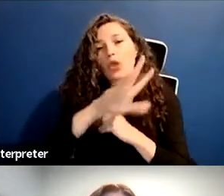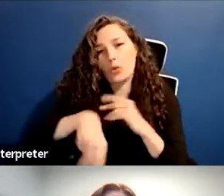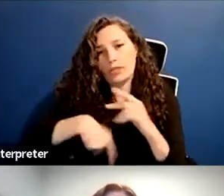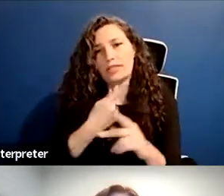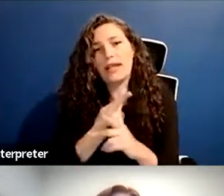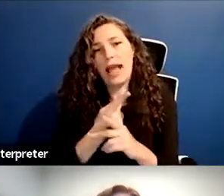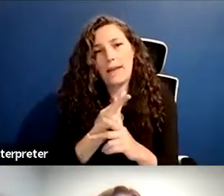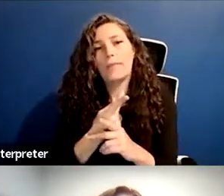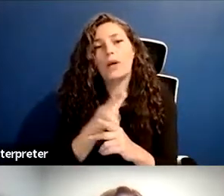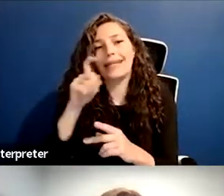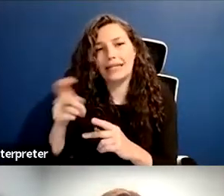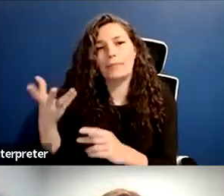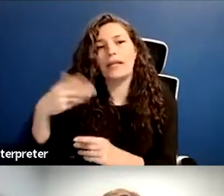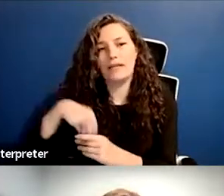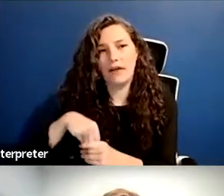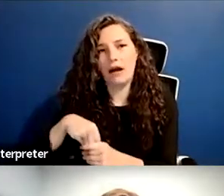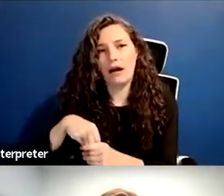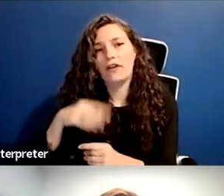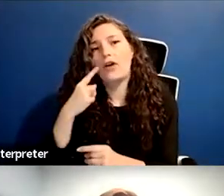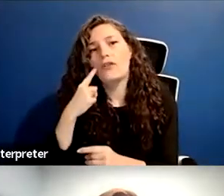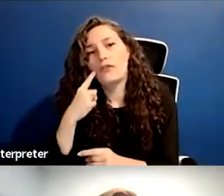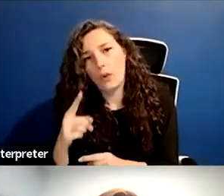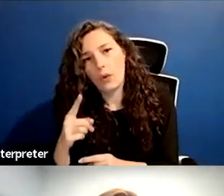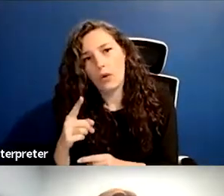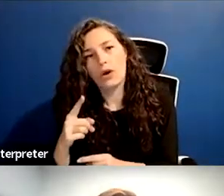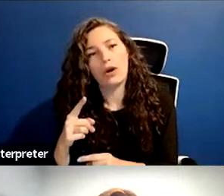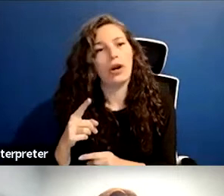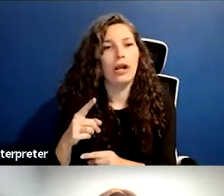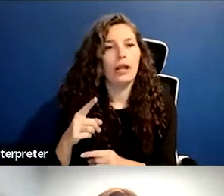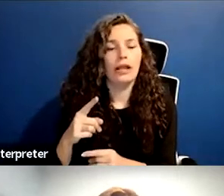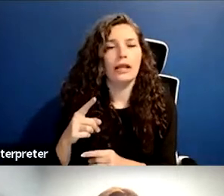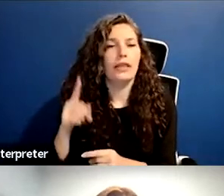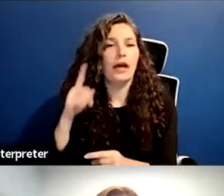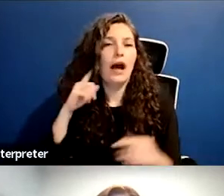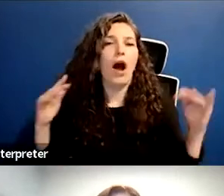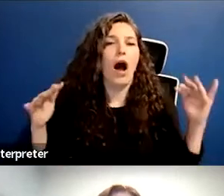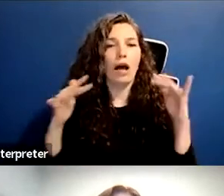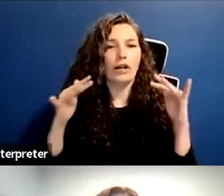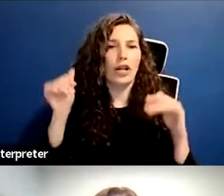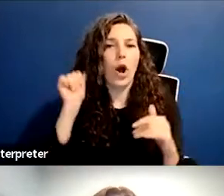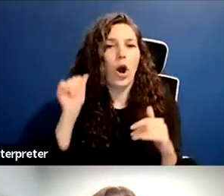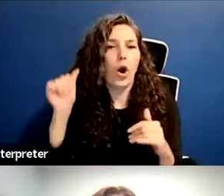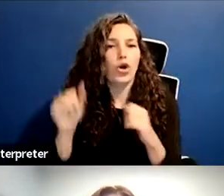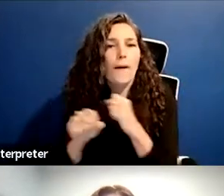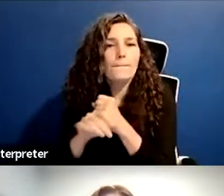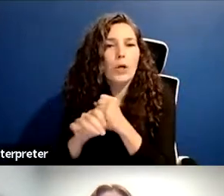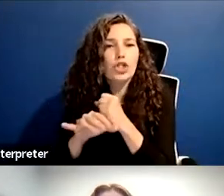under the audio-only commercials contract. That's the audio commercials contract. That is jurisdictional work